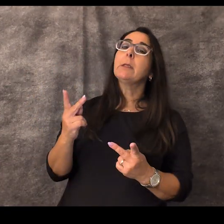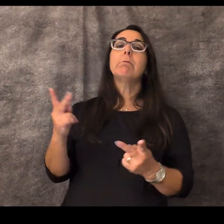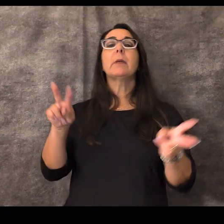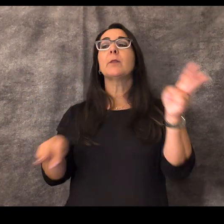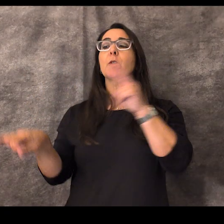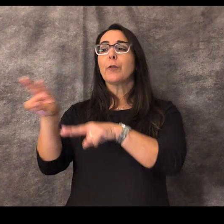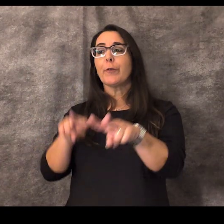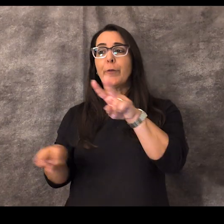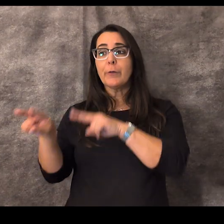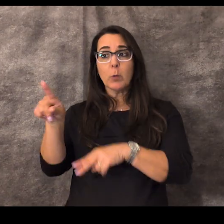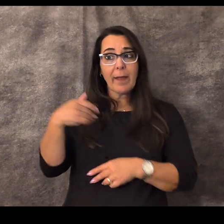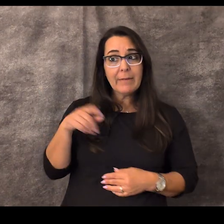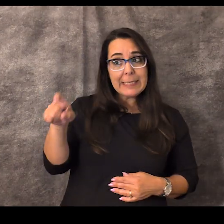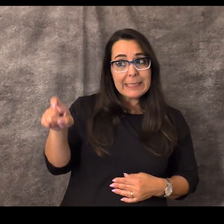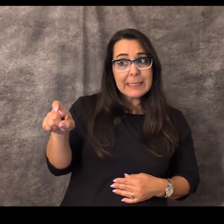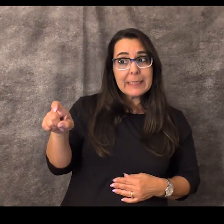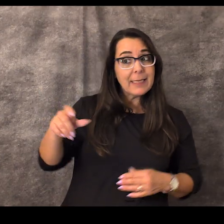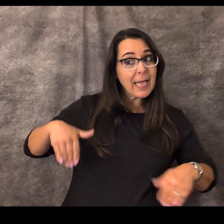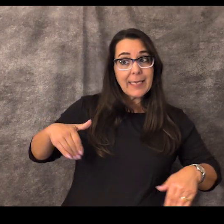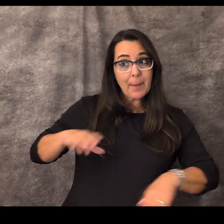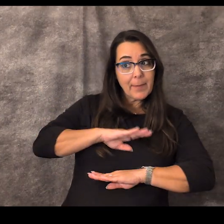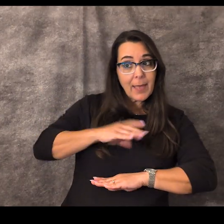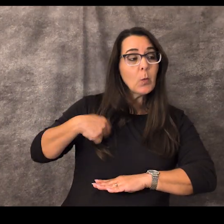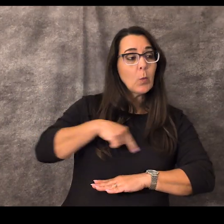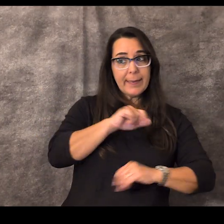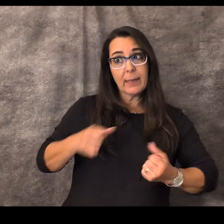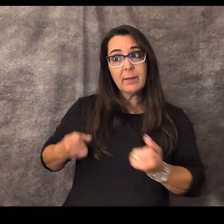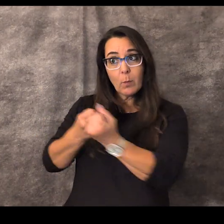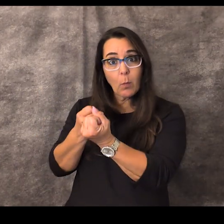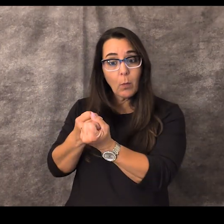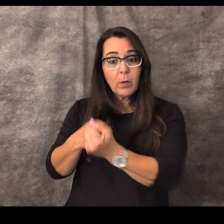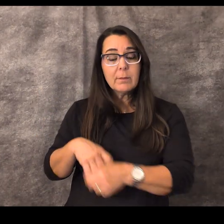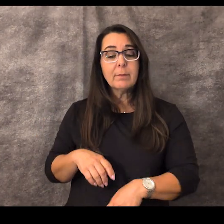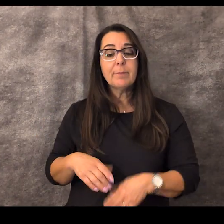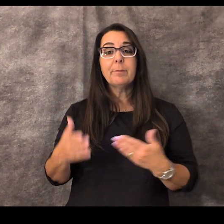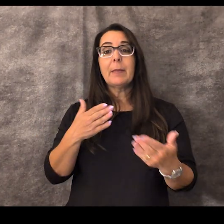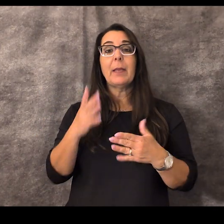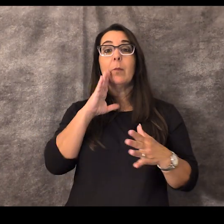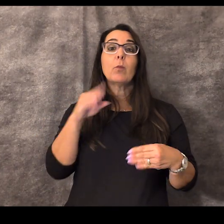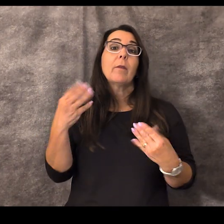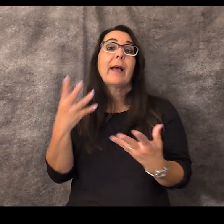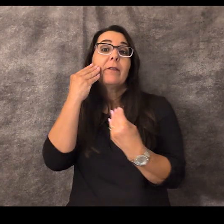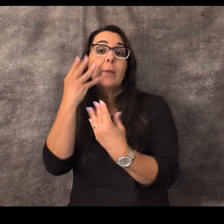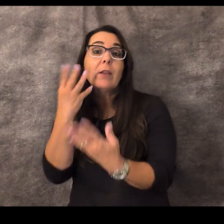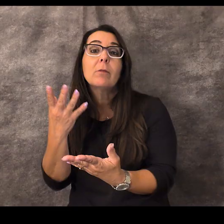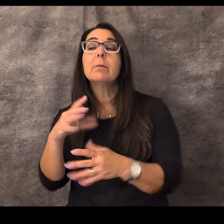they have needs that aren't being met that we might be able to support. Whether that's with information, resources, advocacy